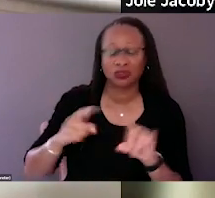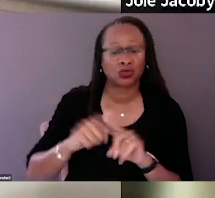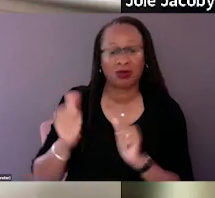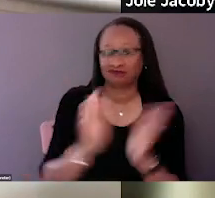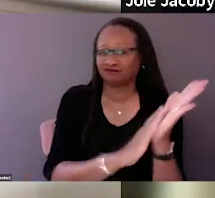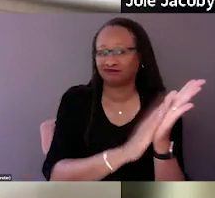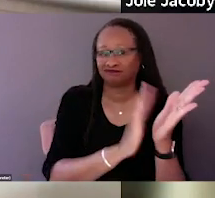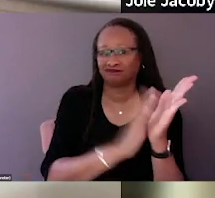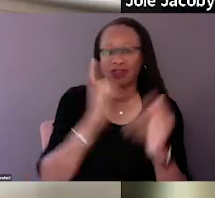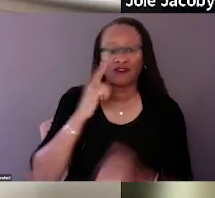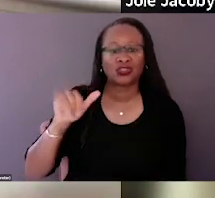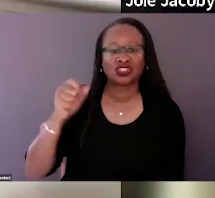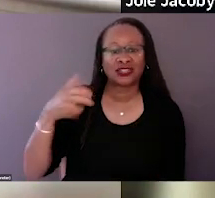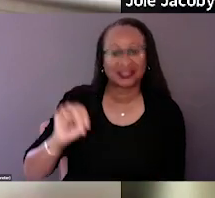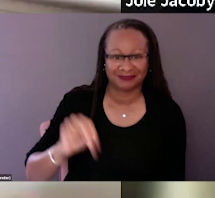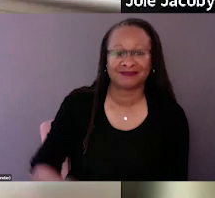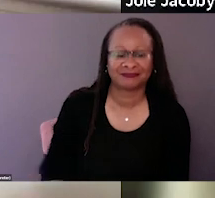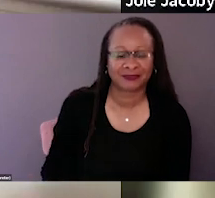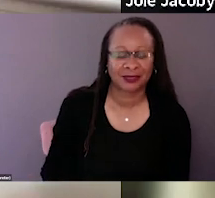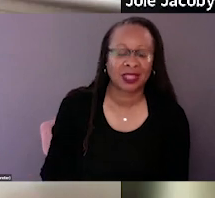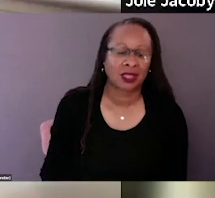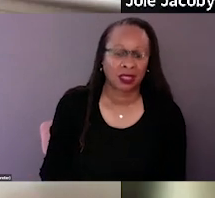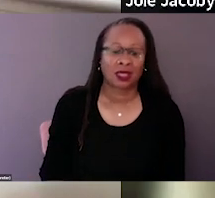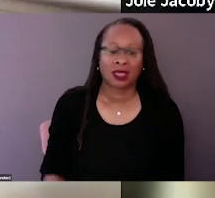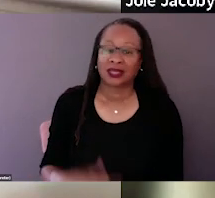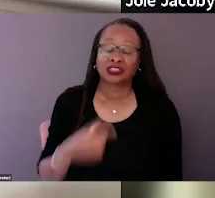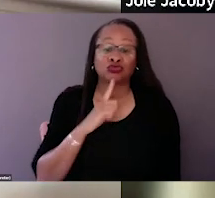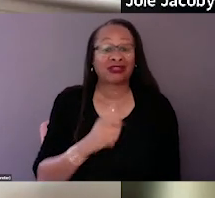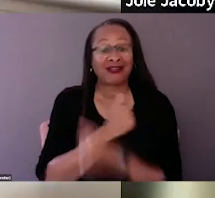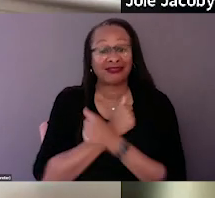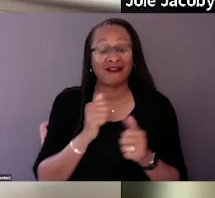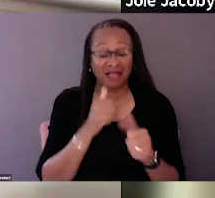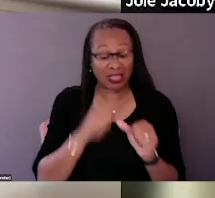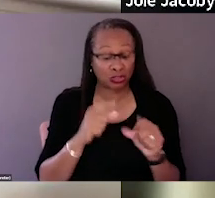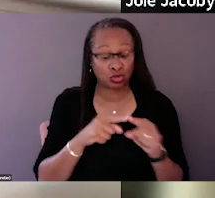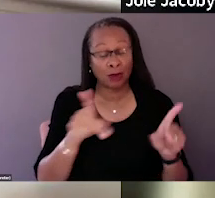Literally. - Yeah, I really, I mean, this is just a love letter to a place and a people that felt so special to me.